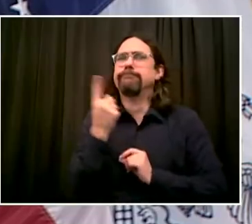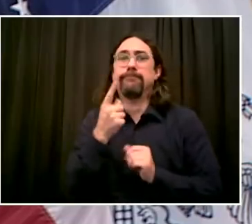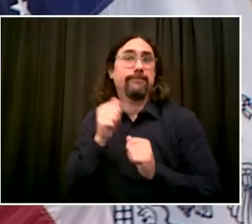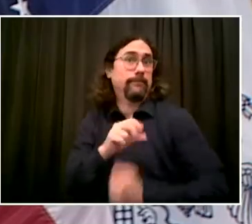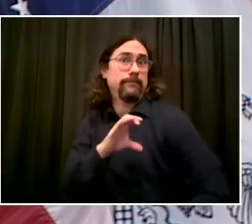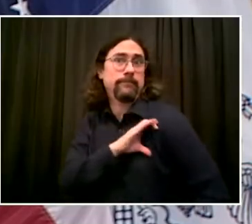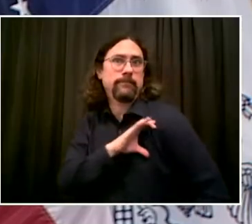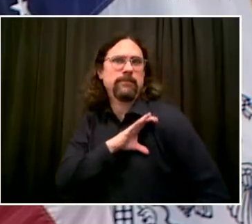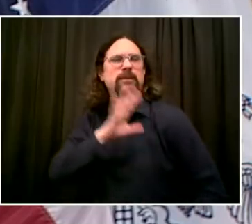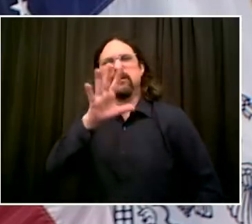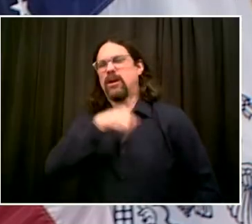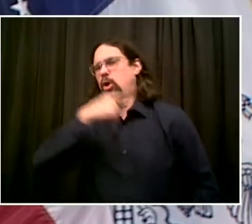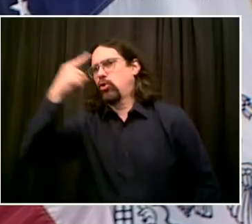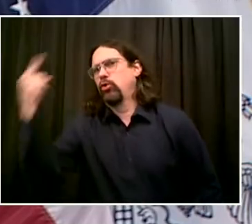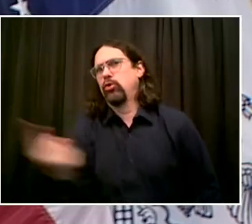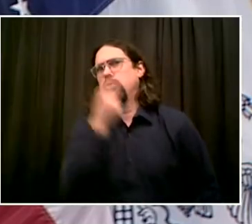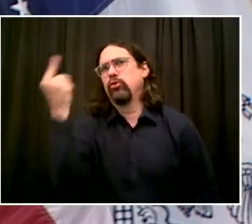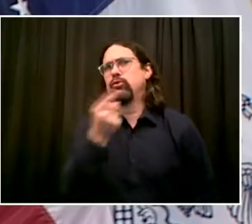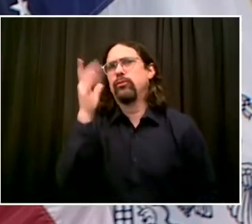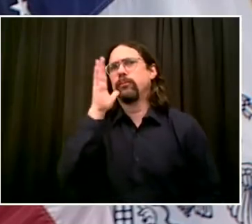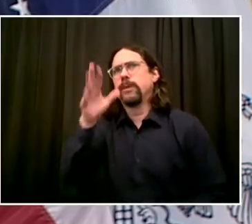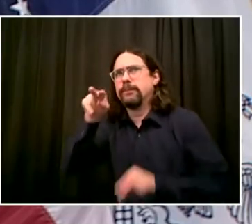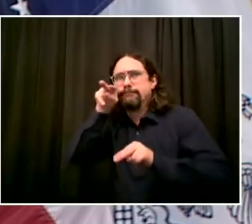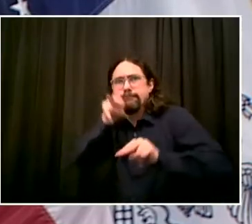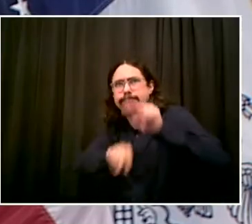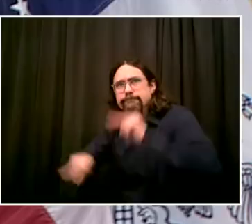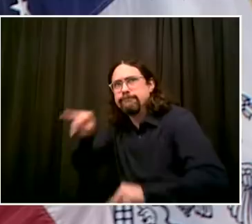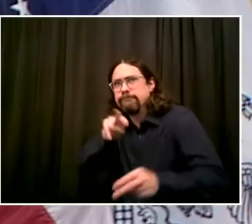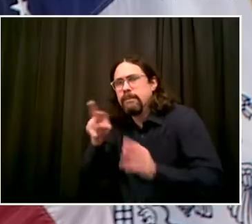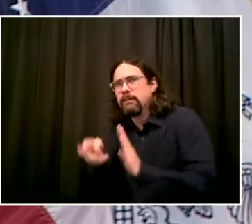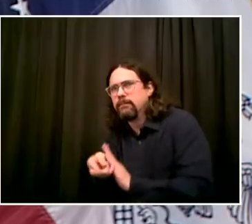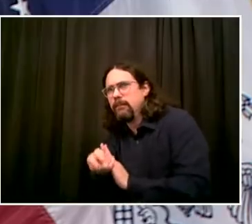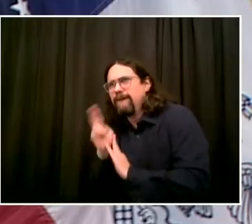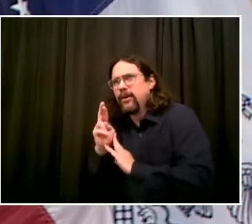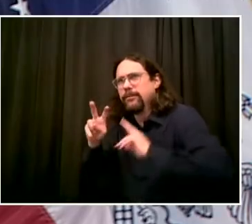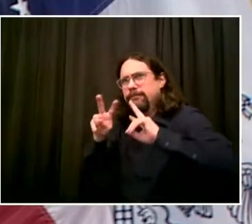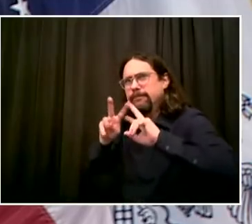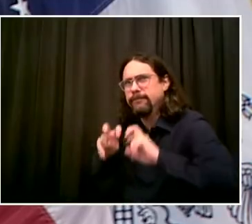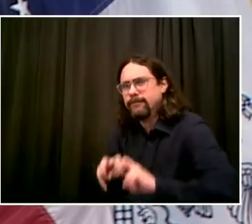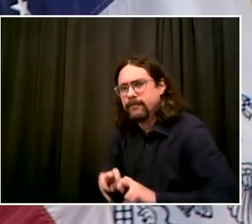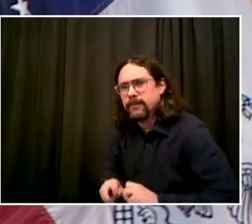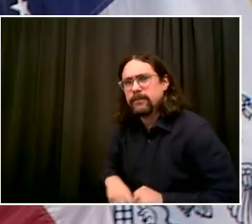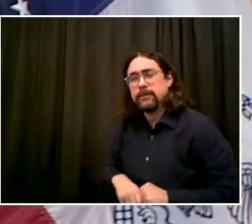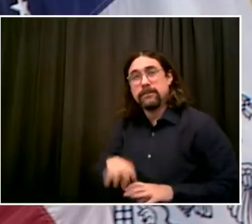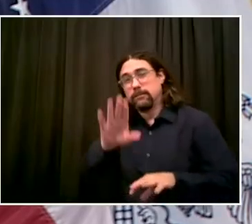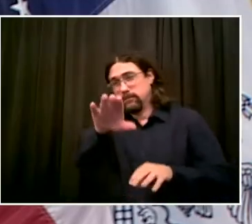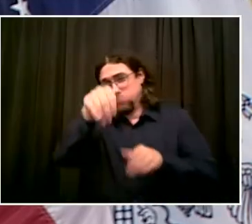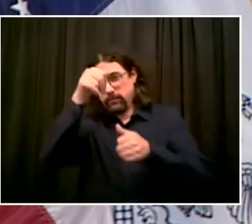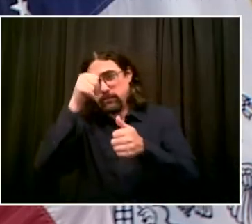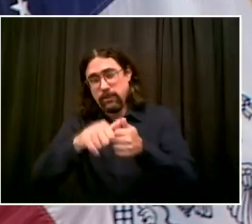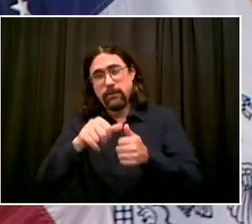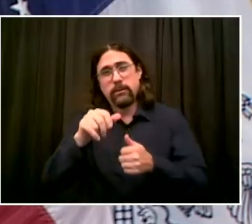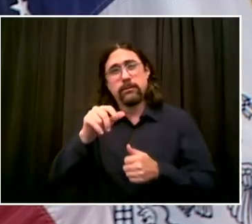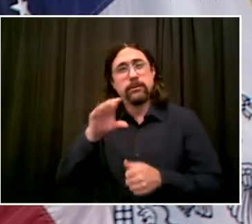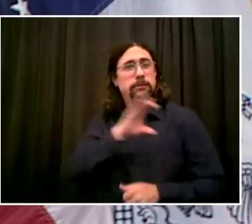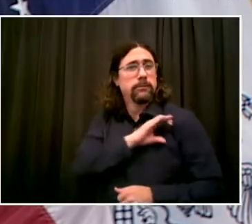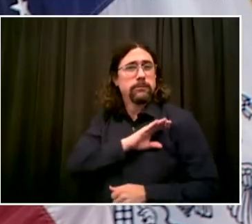PROPERLY. ANYONE WHO DOES NOT, YOU HAVE SEEN THE DISCIPLINE PROCESS IS